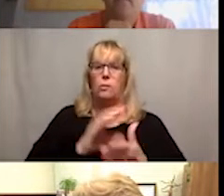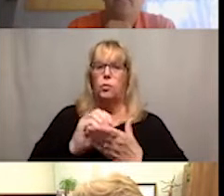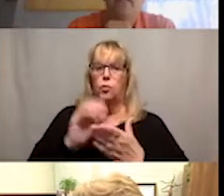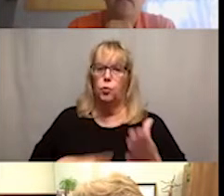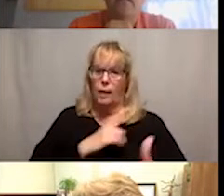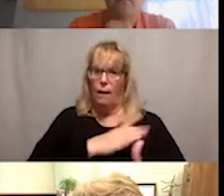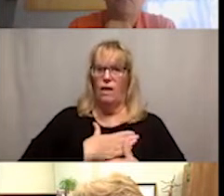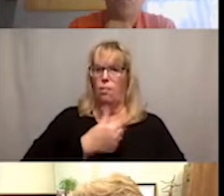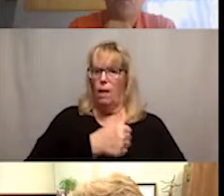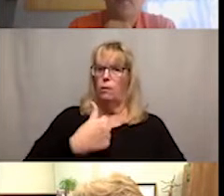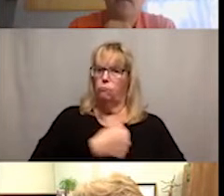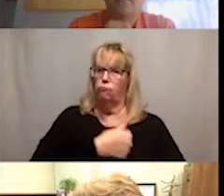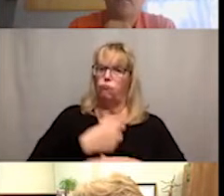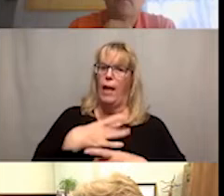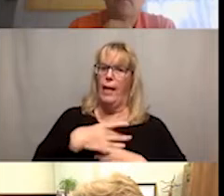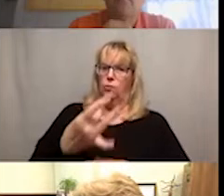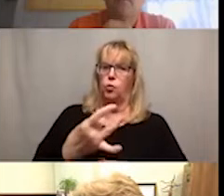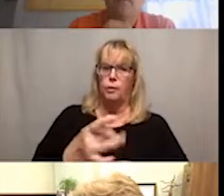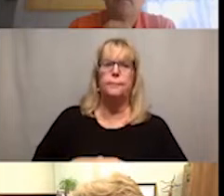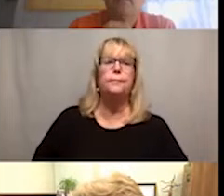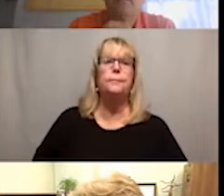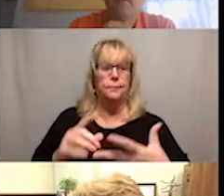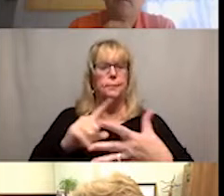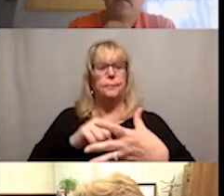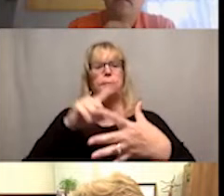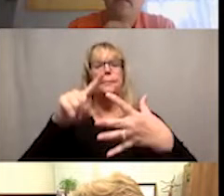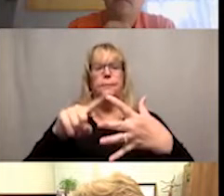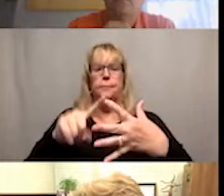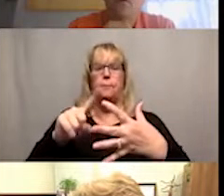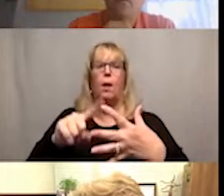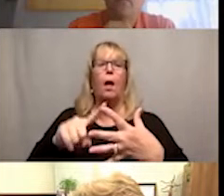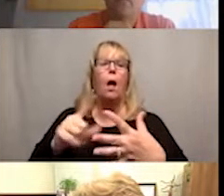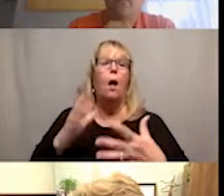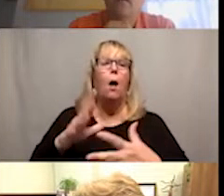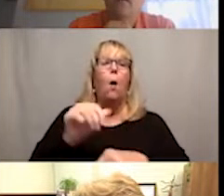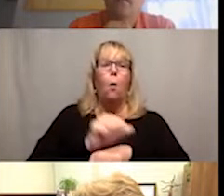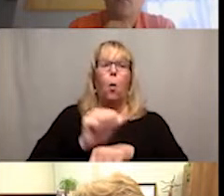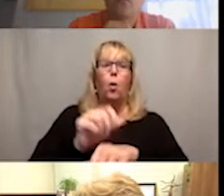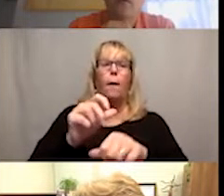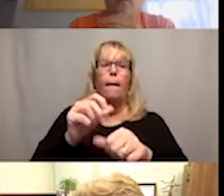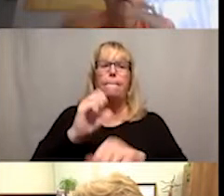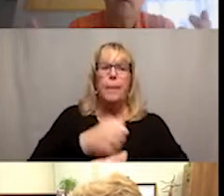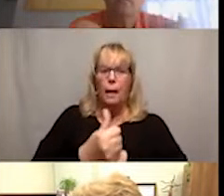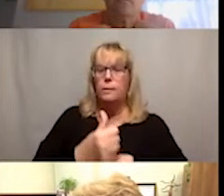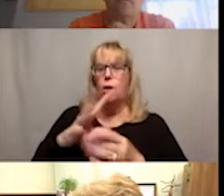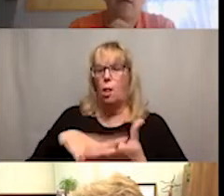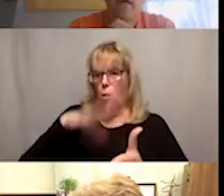the second area is work based learning experience and that's where the career counselor that